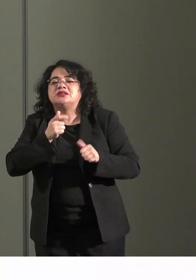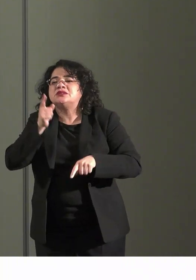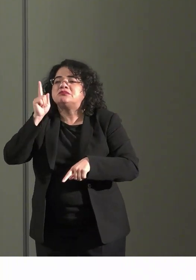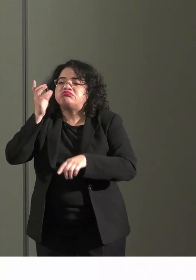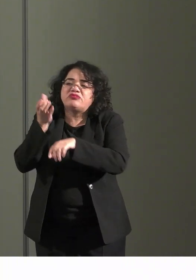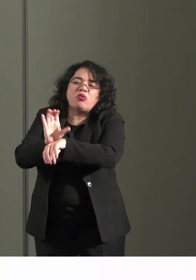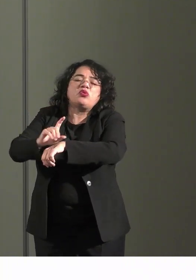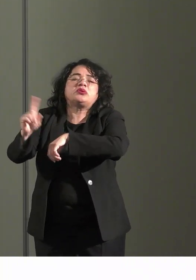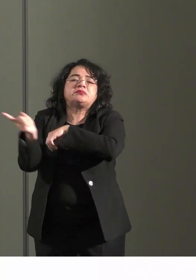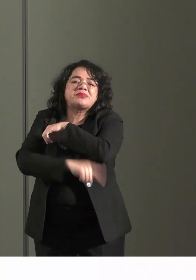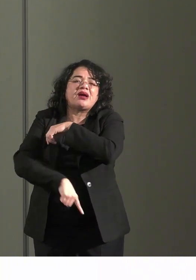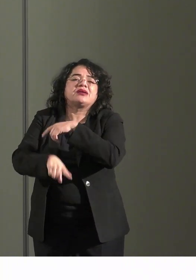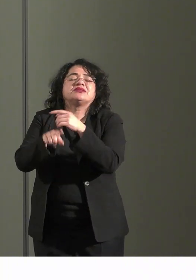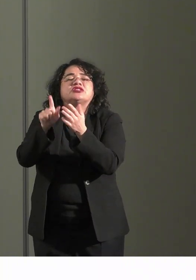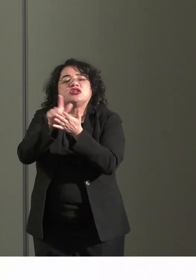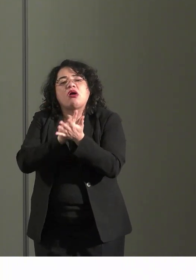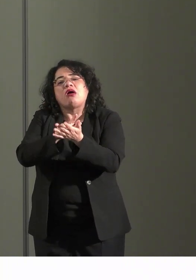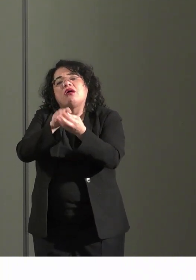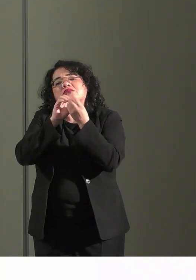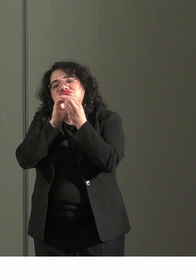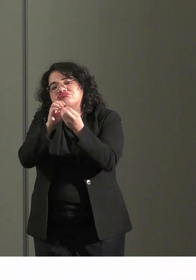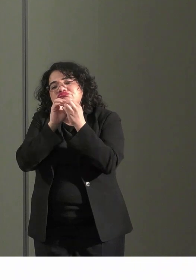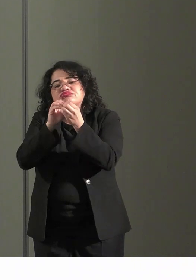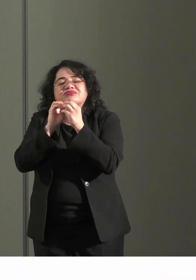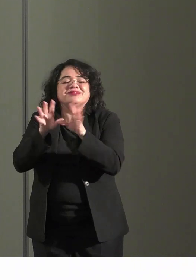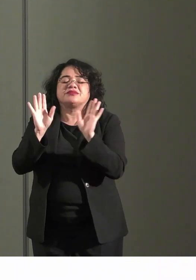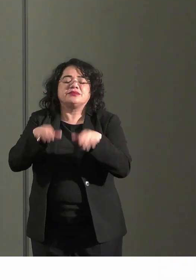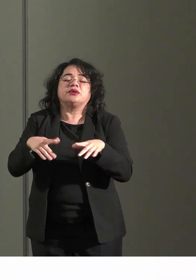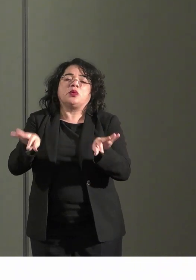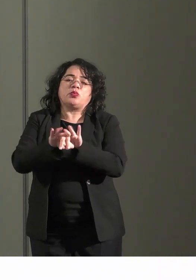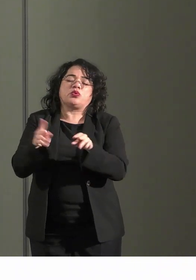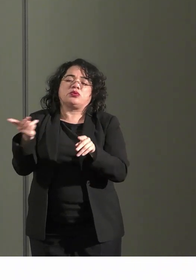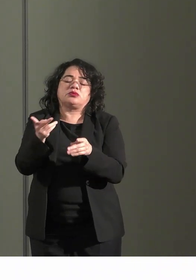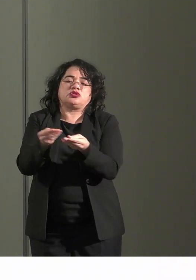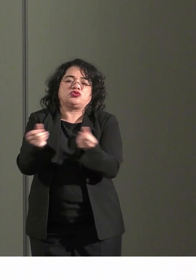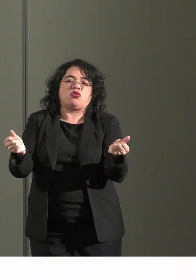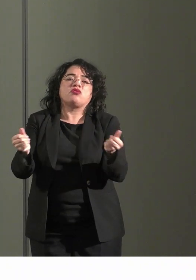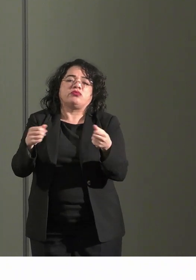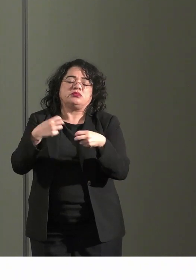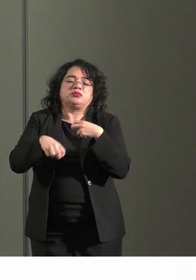public. We will have to see how things evolve >> DAVE: Let's talk about it comparing to U.S.